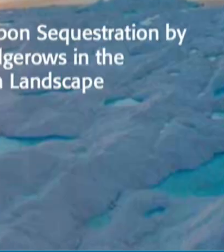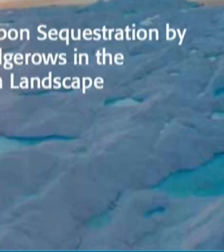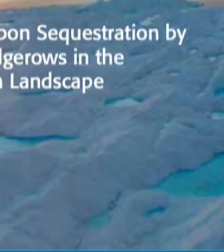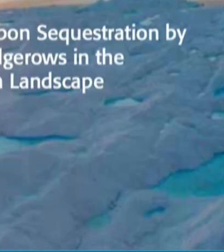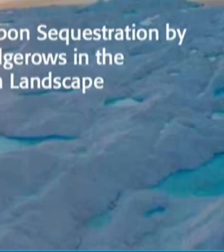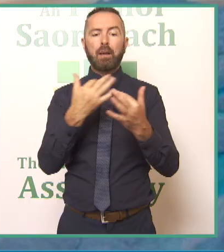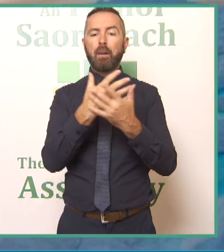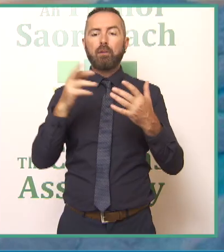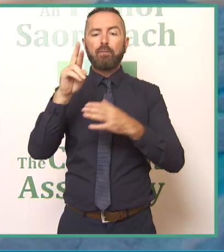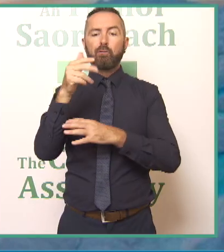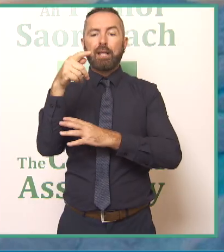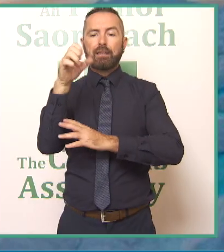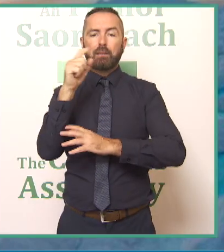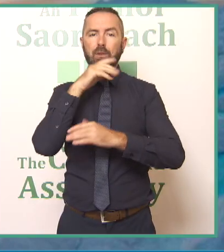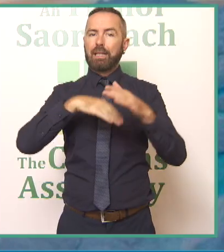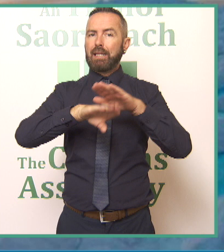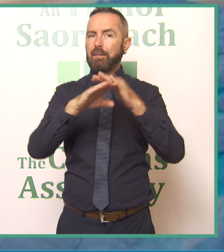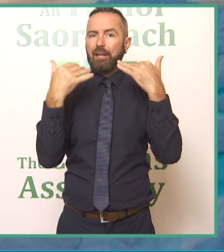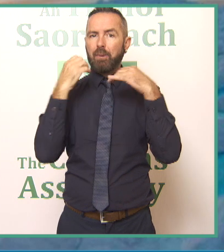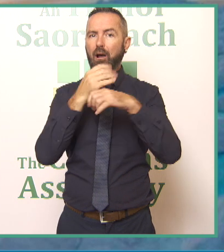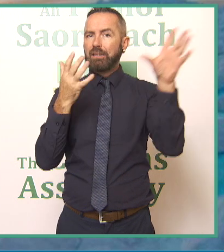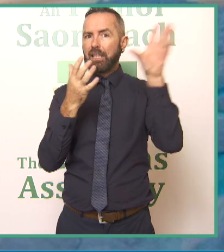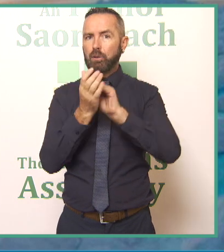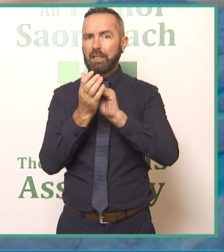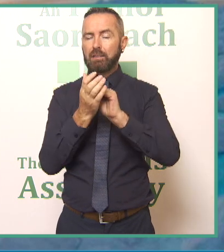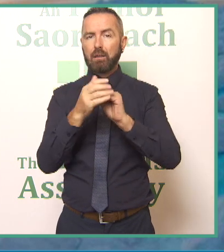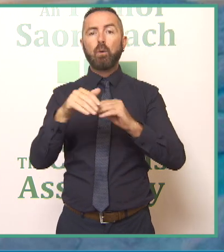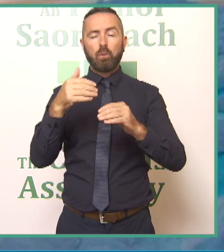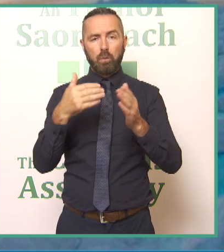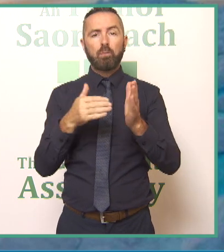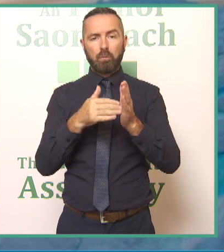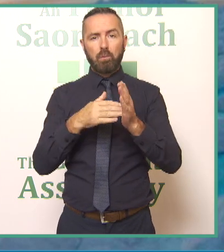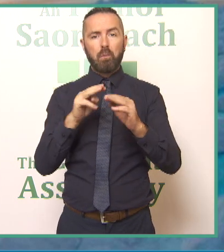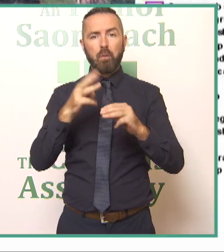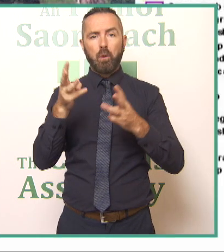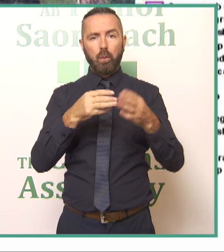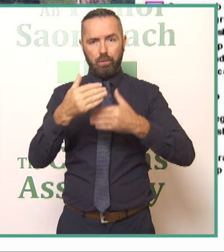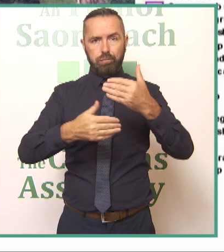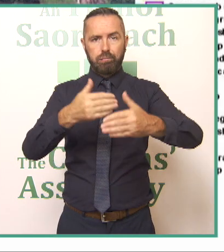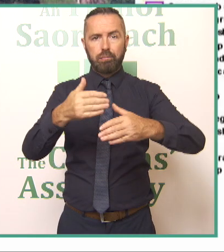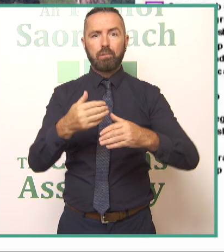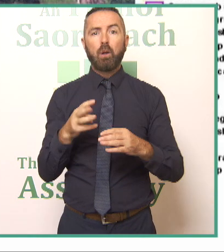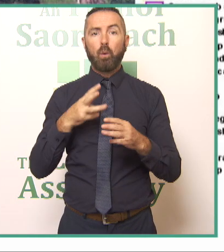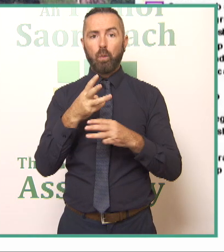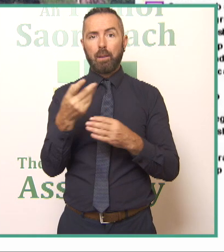limited information on that jet although there is work ongoing and will be in Chagas okay I'm going